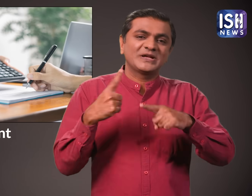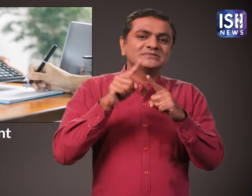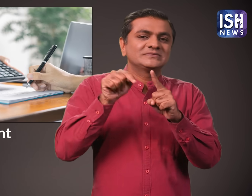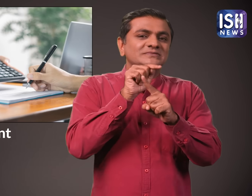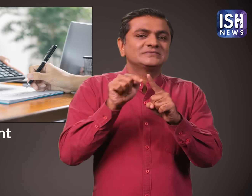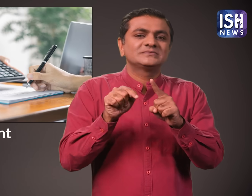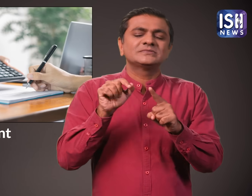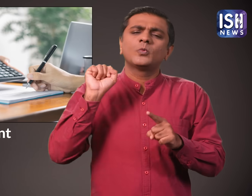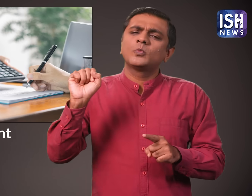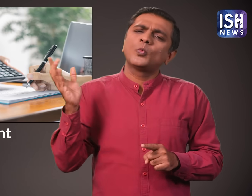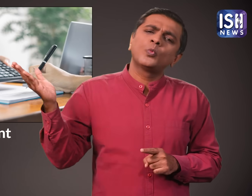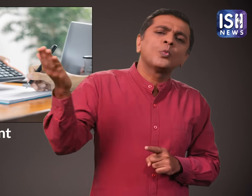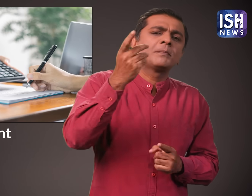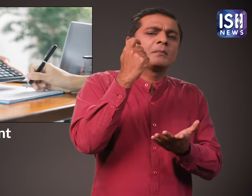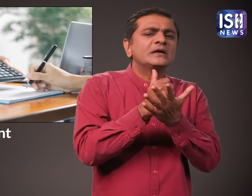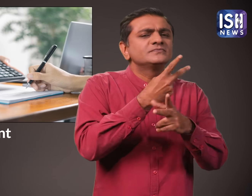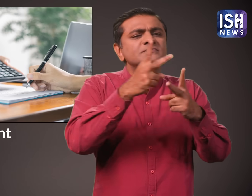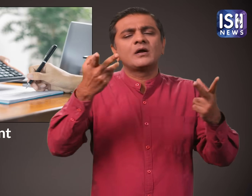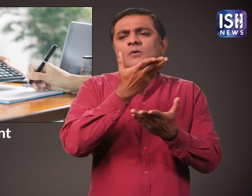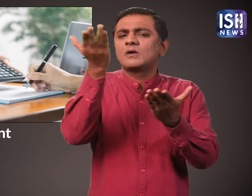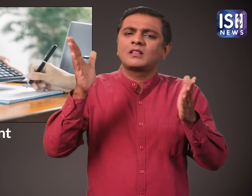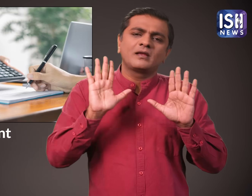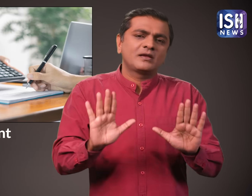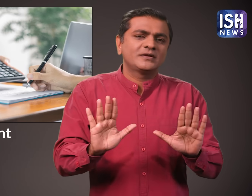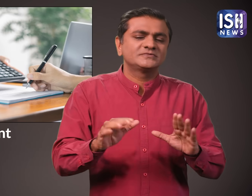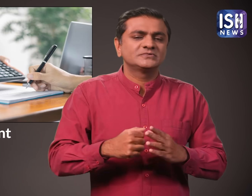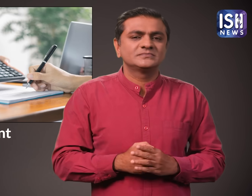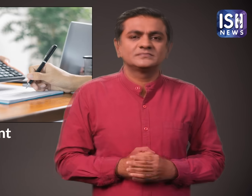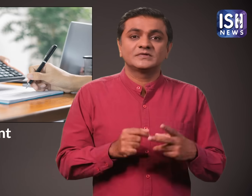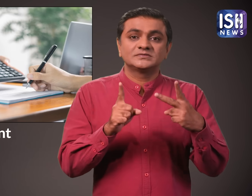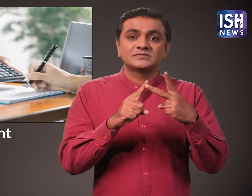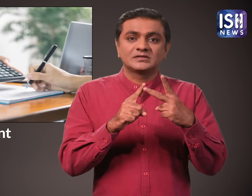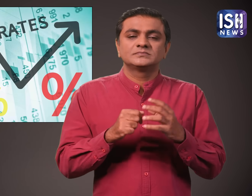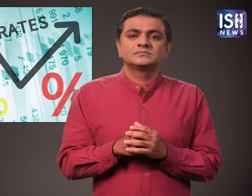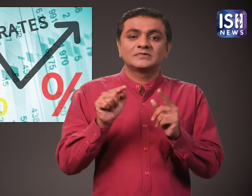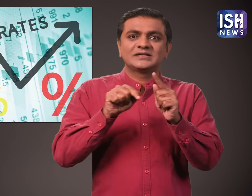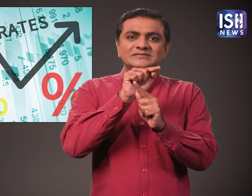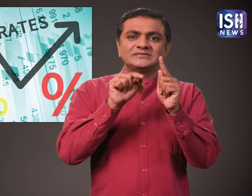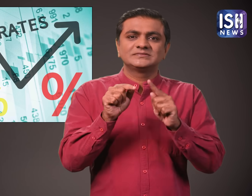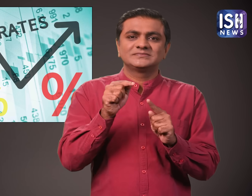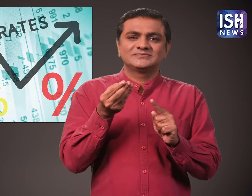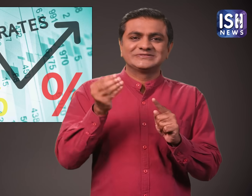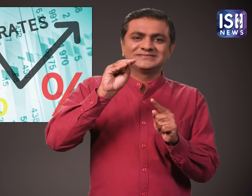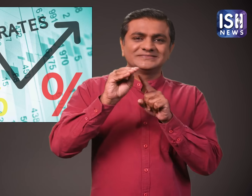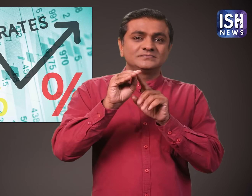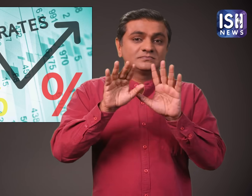Interest is always added on top of the principal amount. All banks follow this practice. 2. Interest Rate